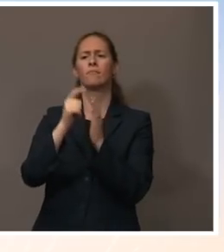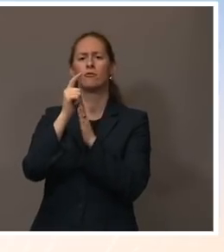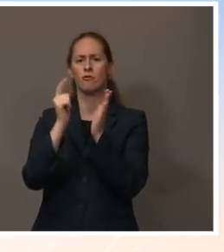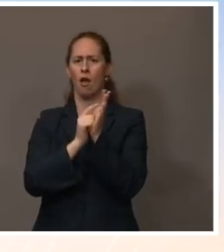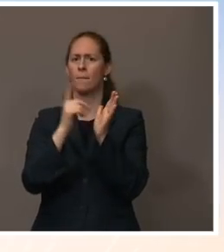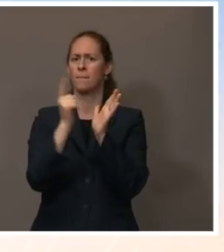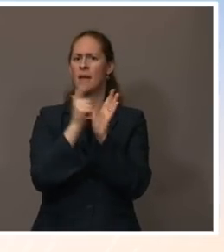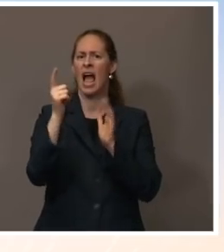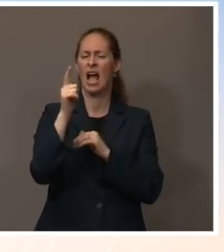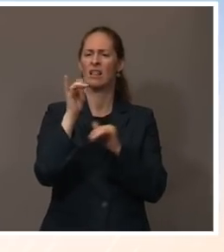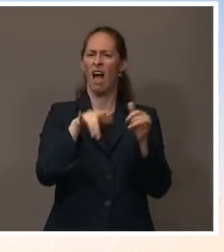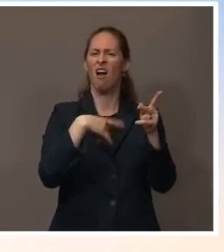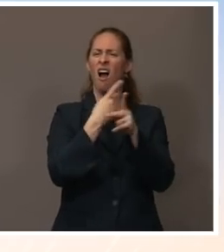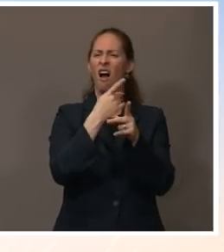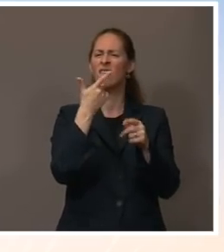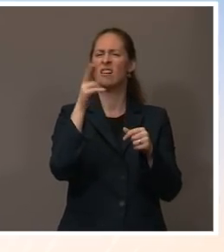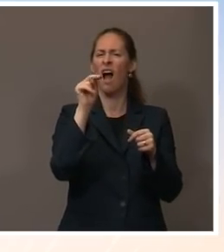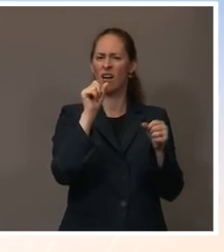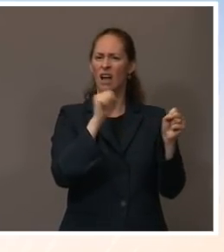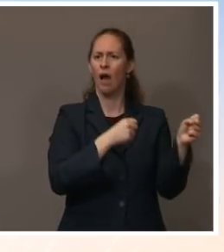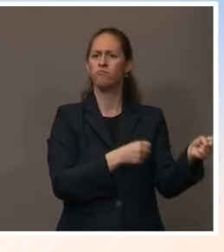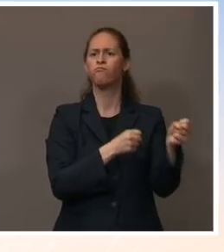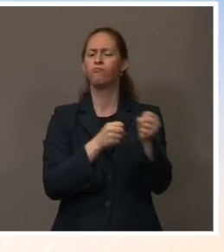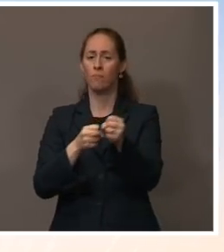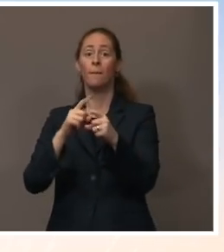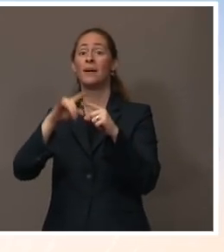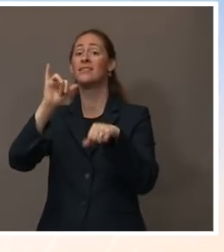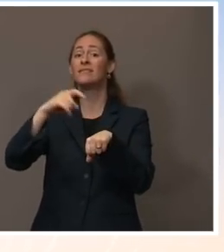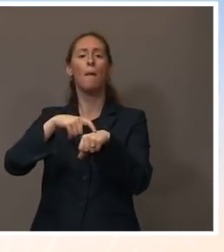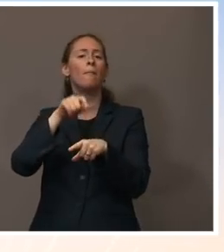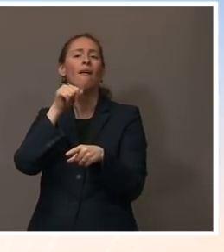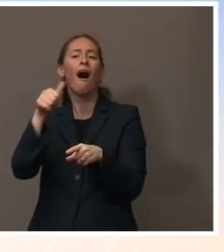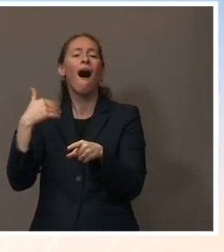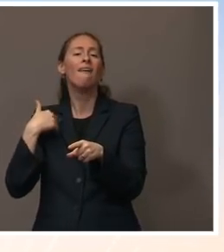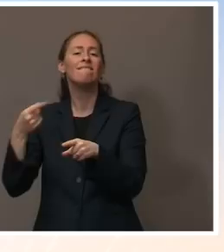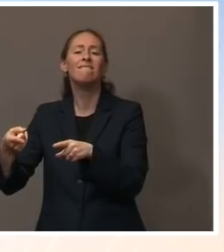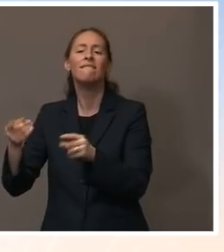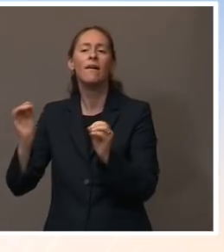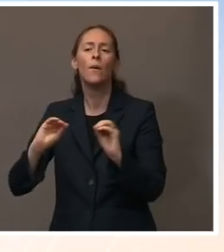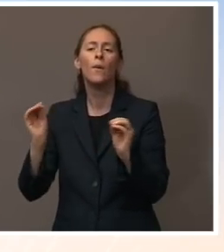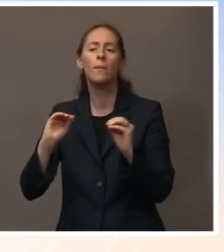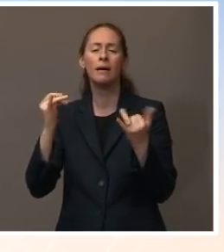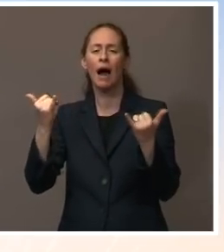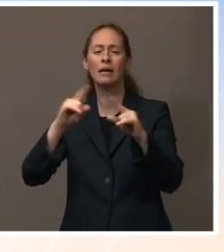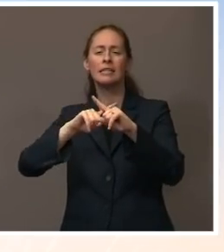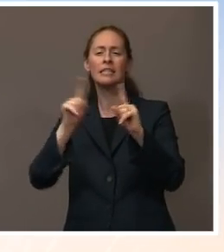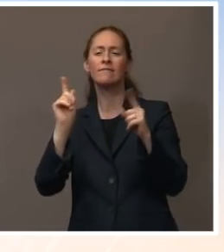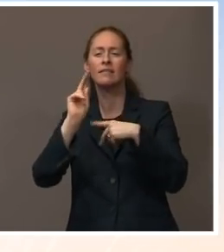There are also additional guns -- ghost guns and others that were not a reality just a few years ago.